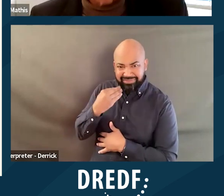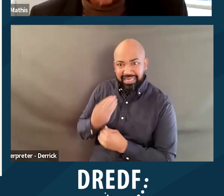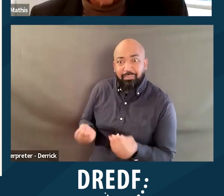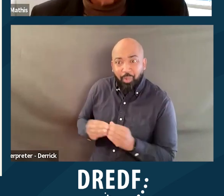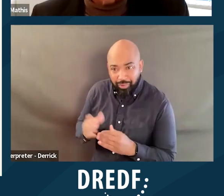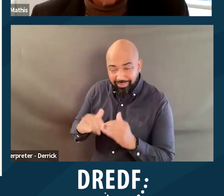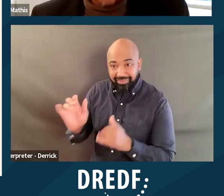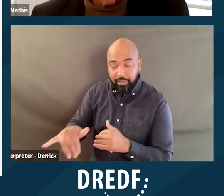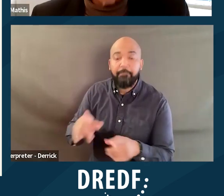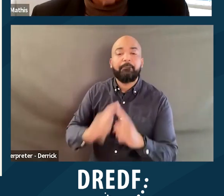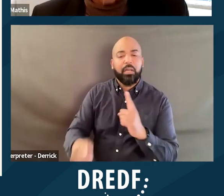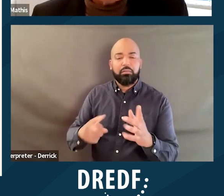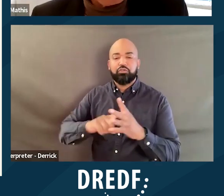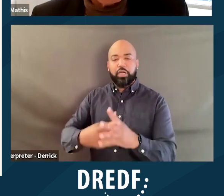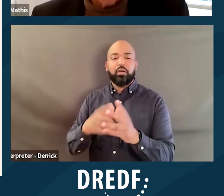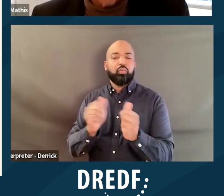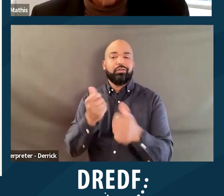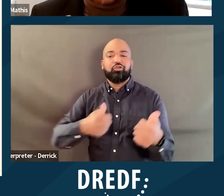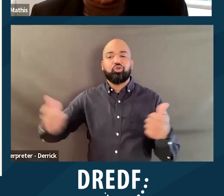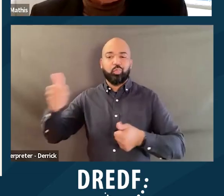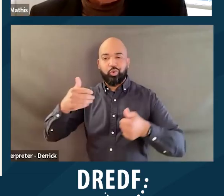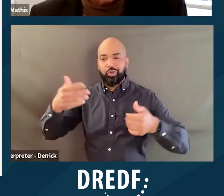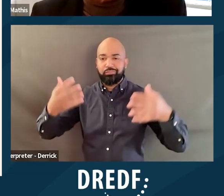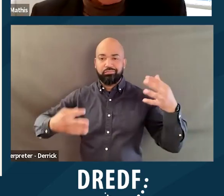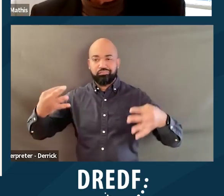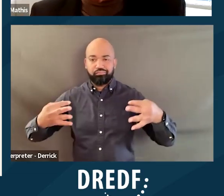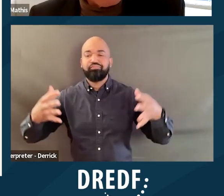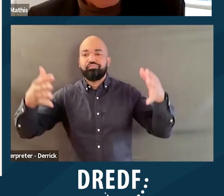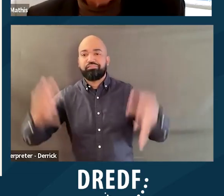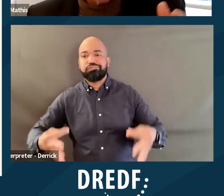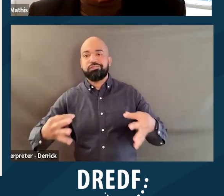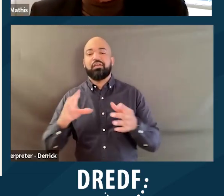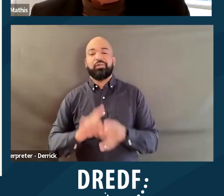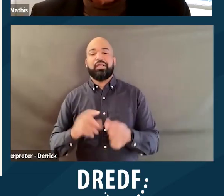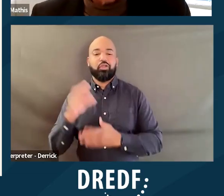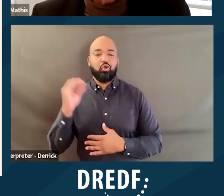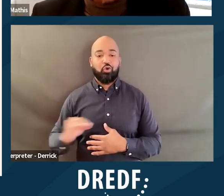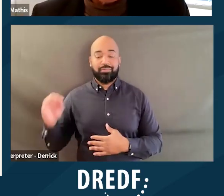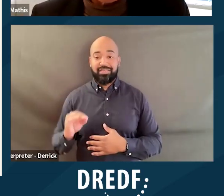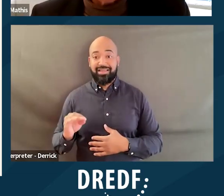For more than 25 years of experience and, really, more than that, but starting with